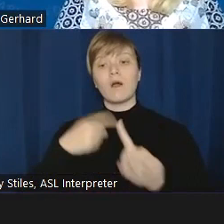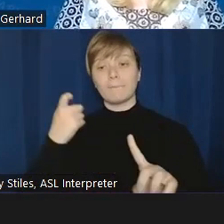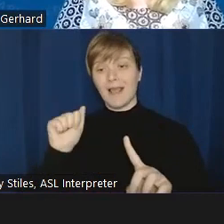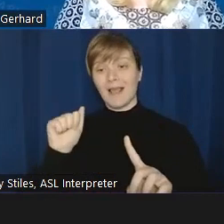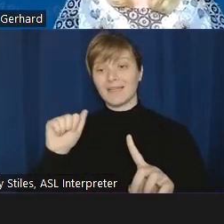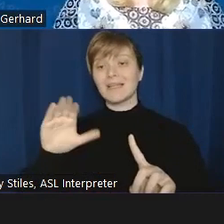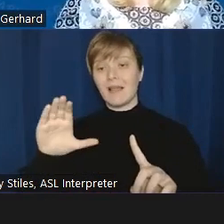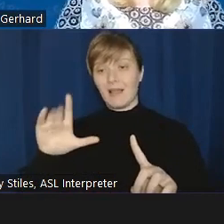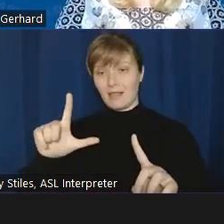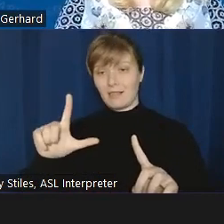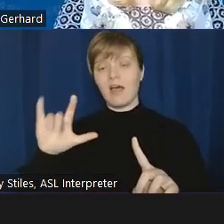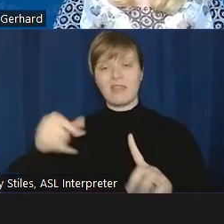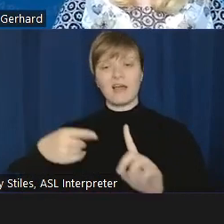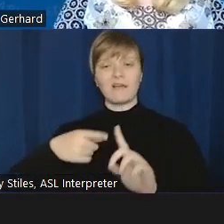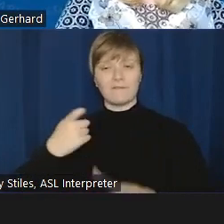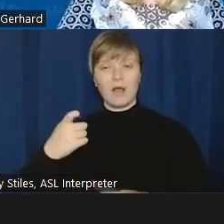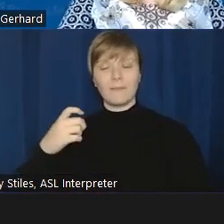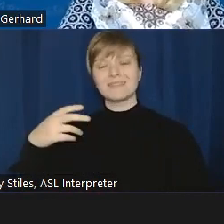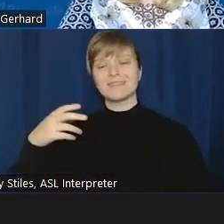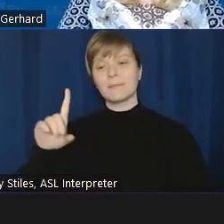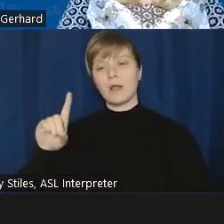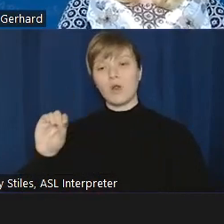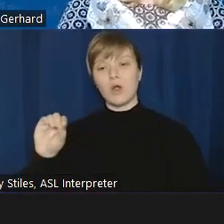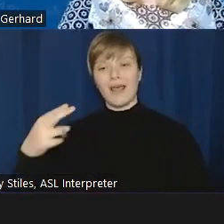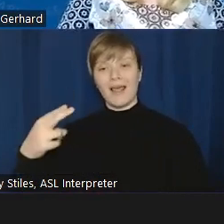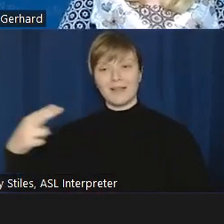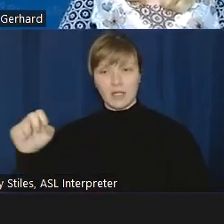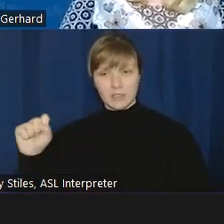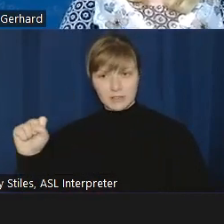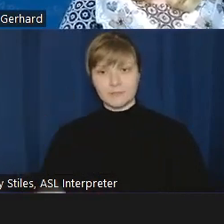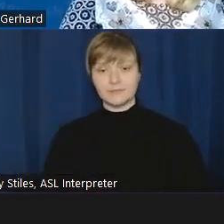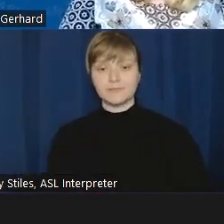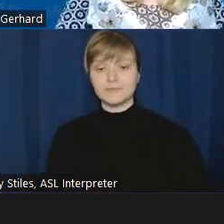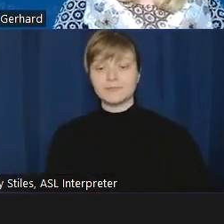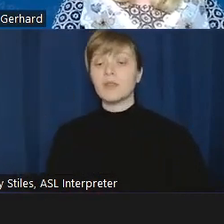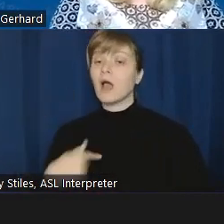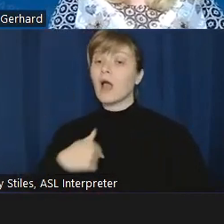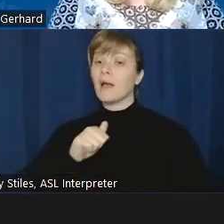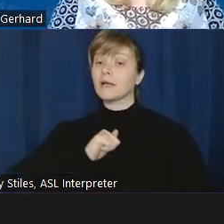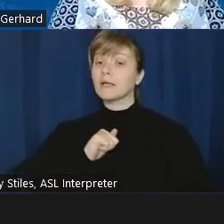Human Services. I will be serving as the facilitator for today's webinar,